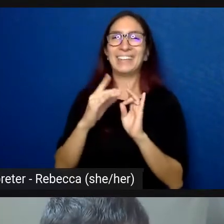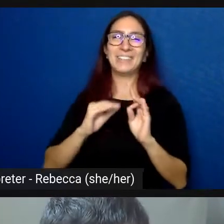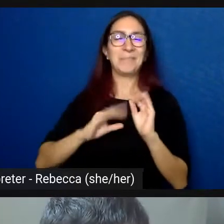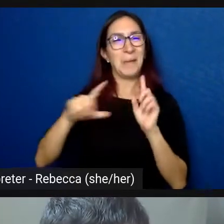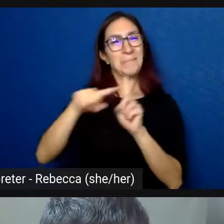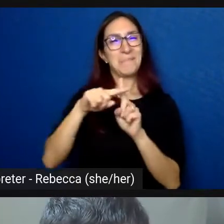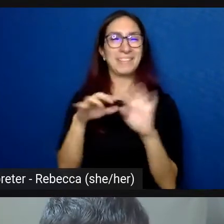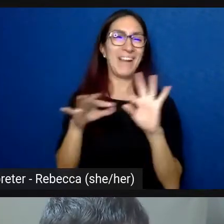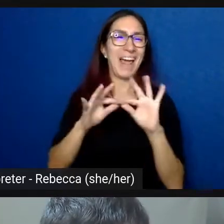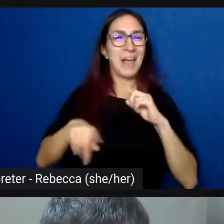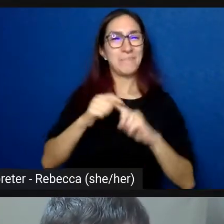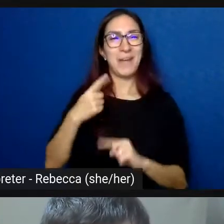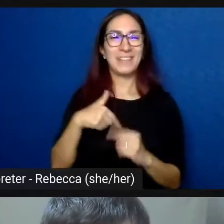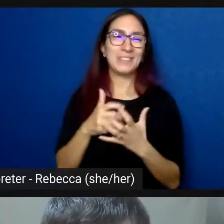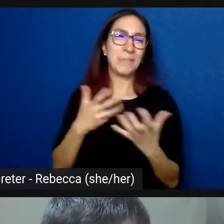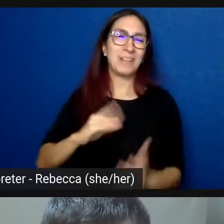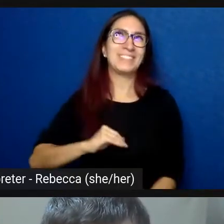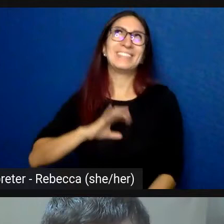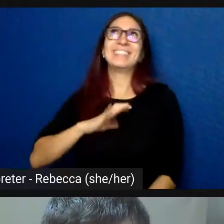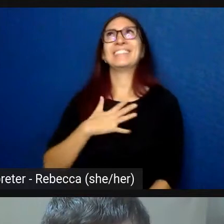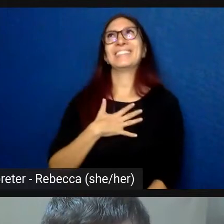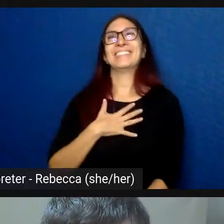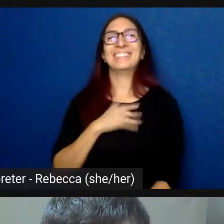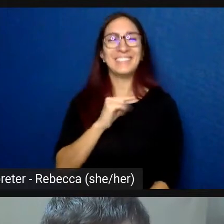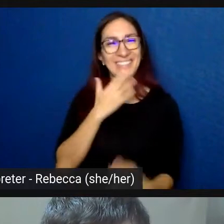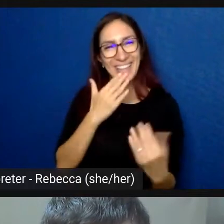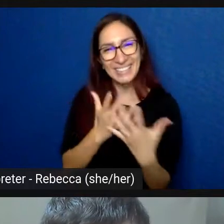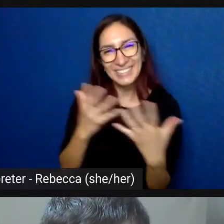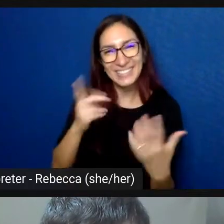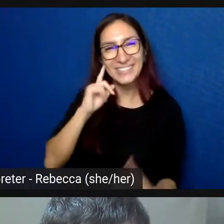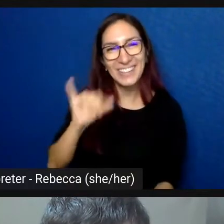Let me just say that you are also an amazing designer